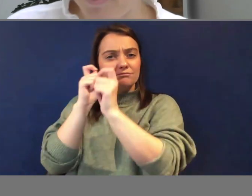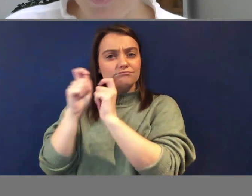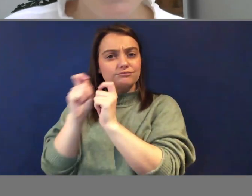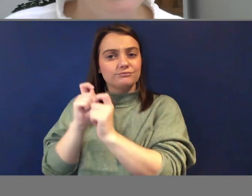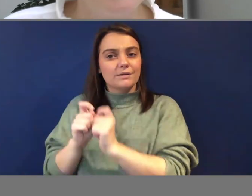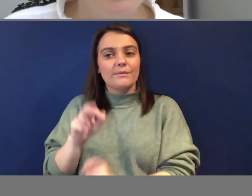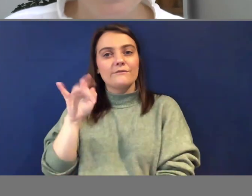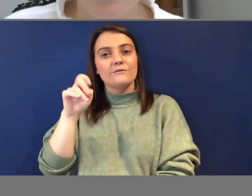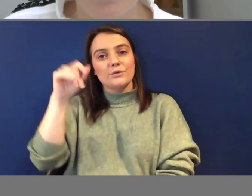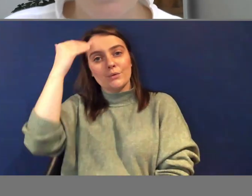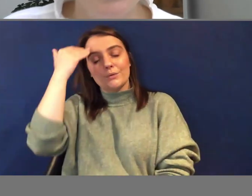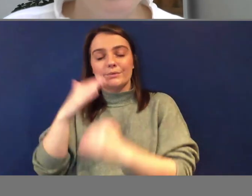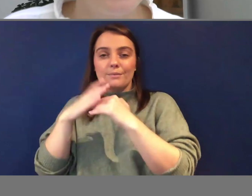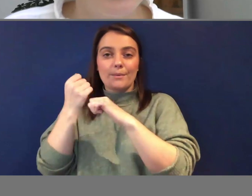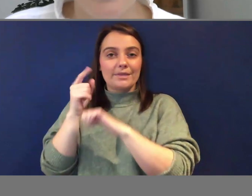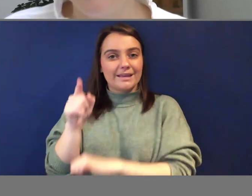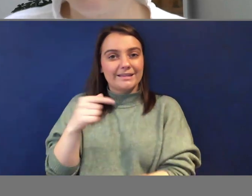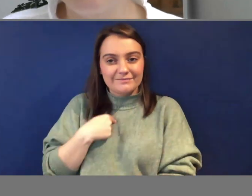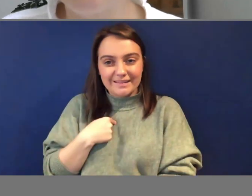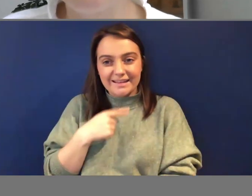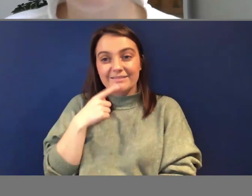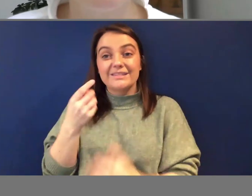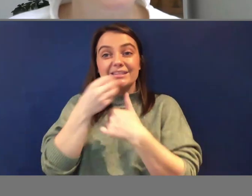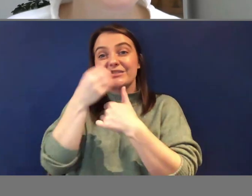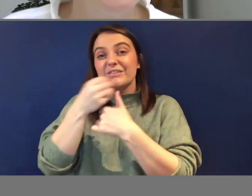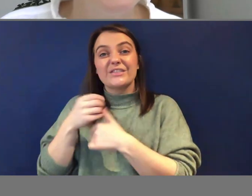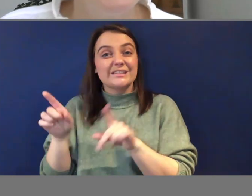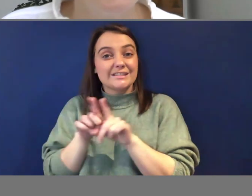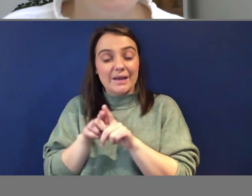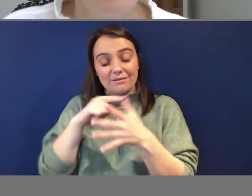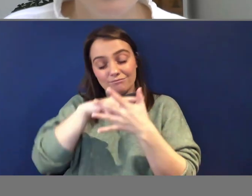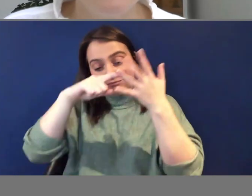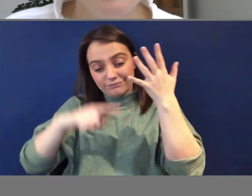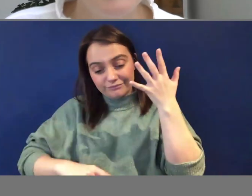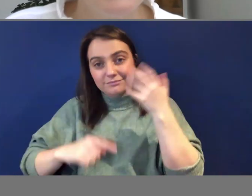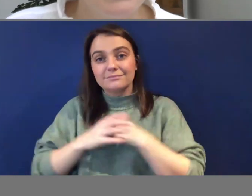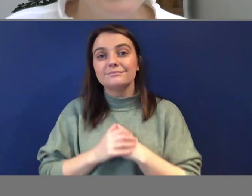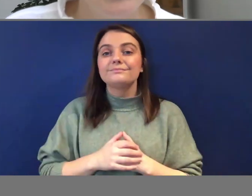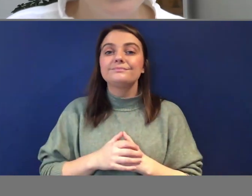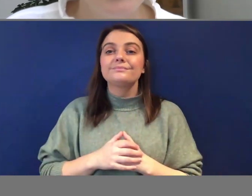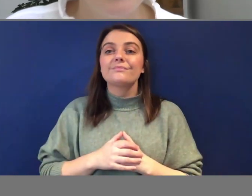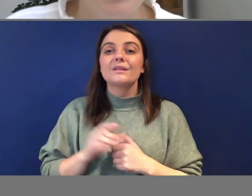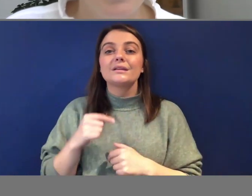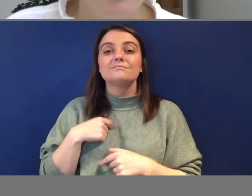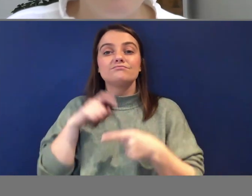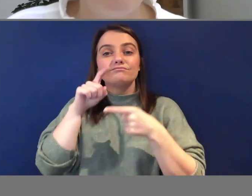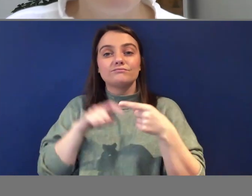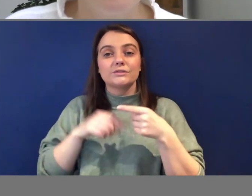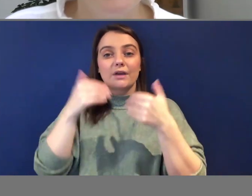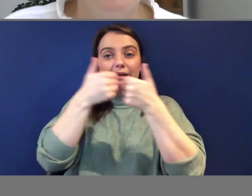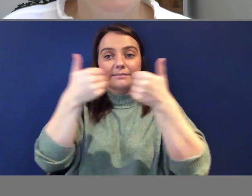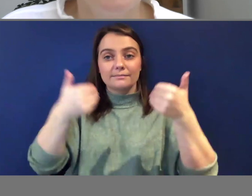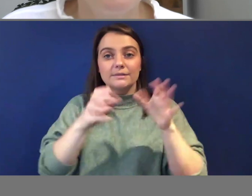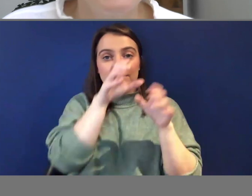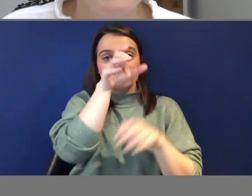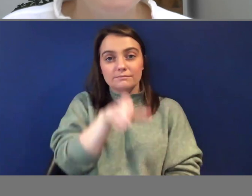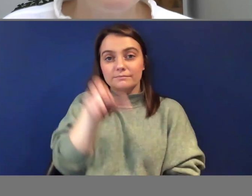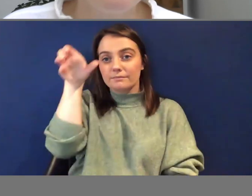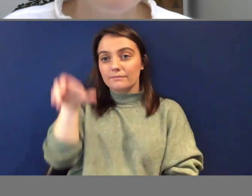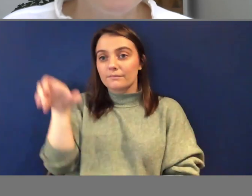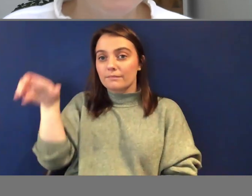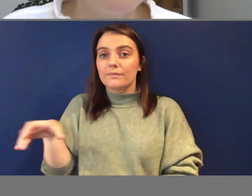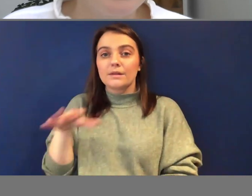be more up to date on that than I would and others so I have split these into I suppose a table just